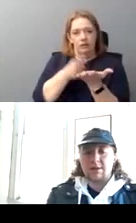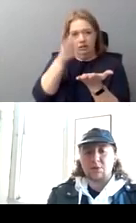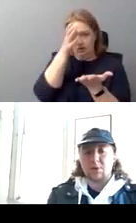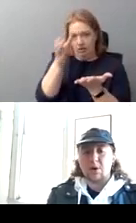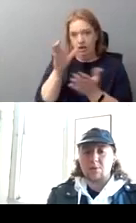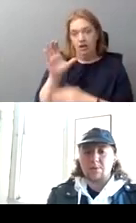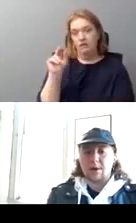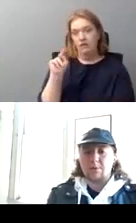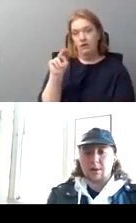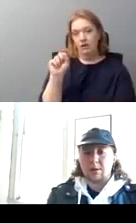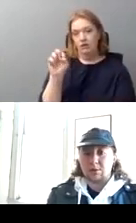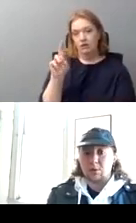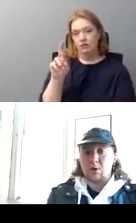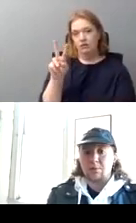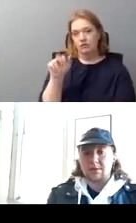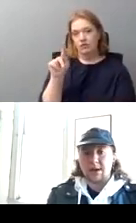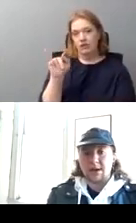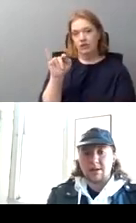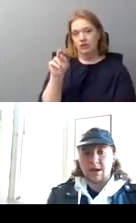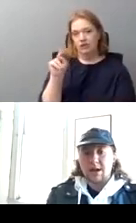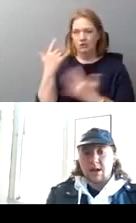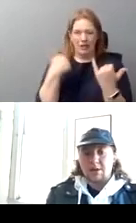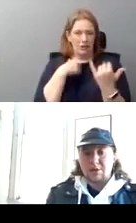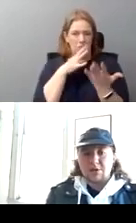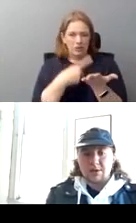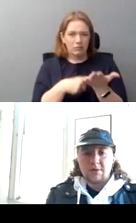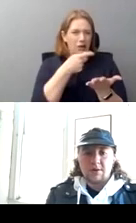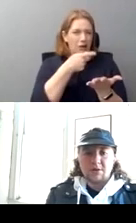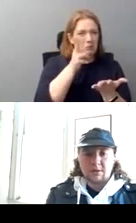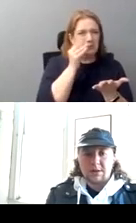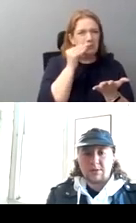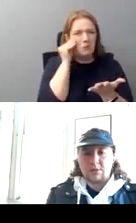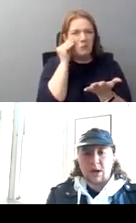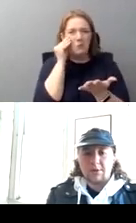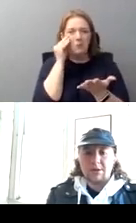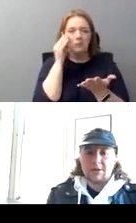historic home with the historical home society. The notion of intergenerational collaboration